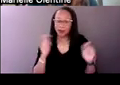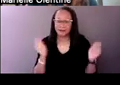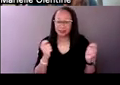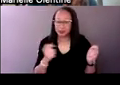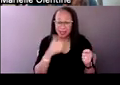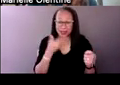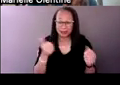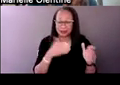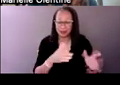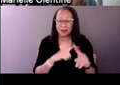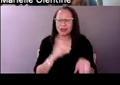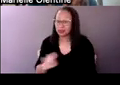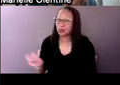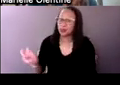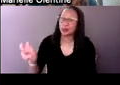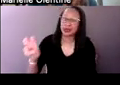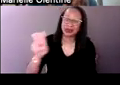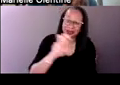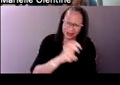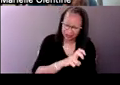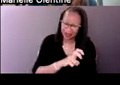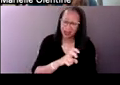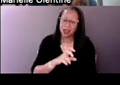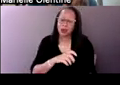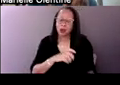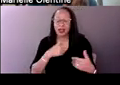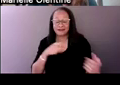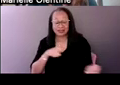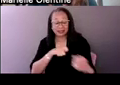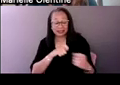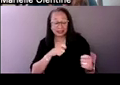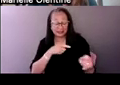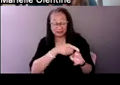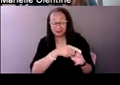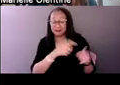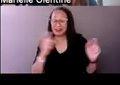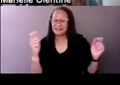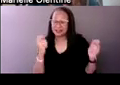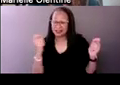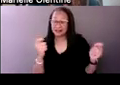limited team. If you have endless money and endless resources to spend on your film project, I'm not sure you need to